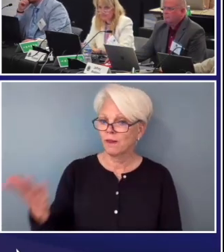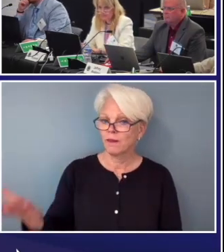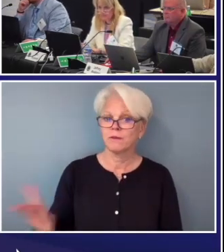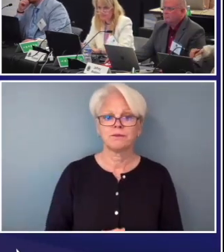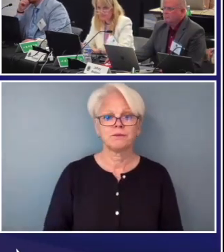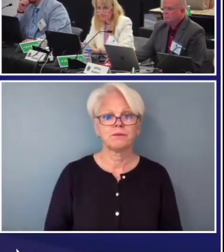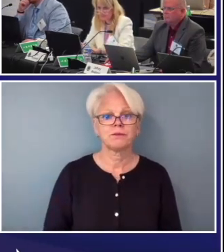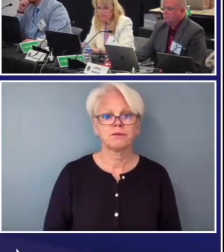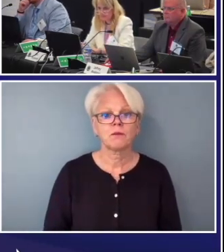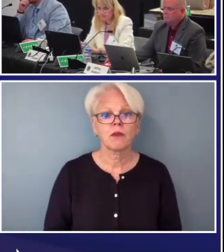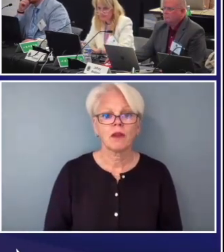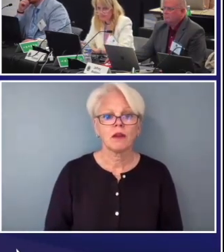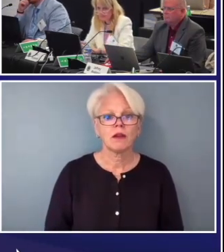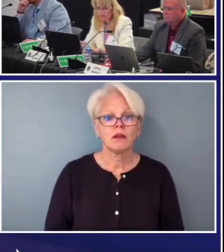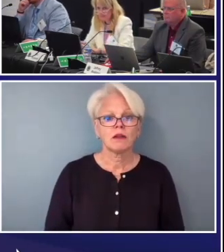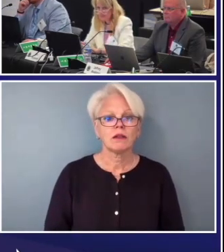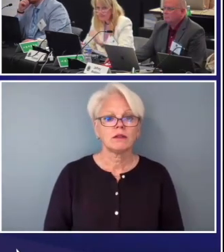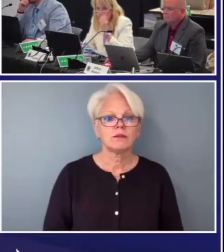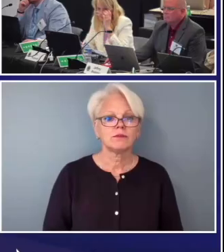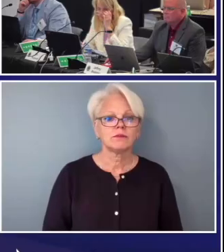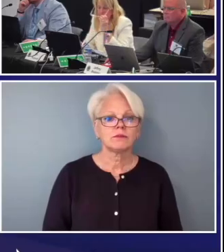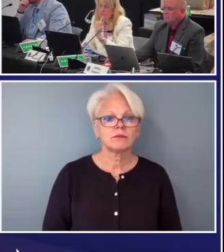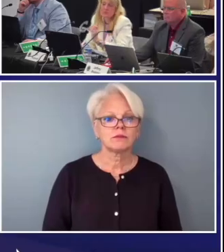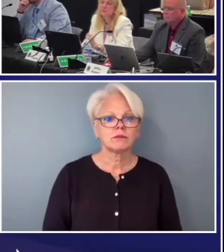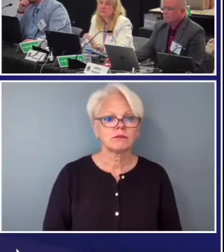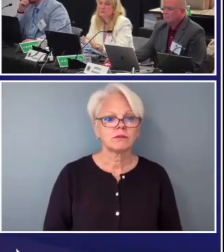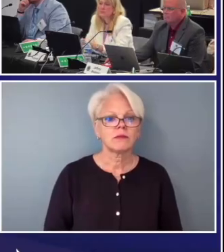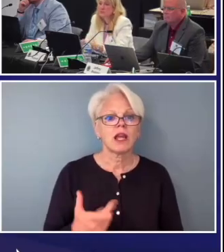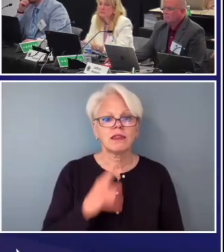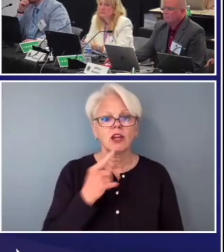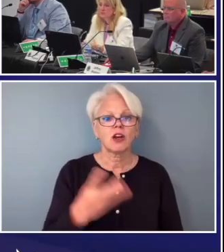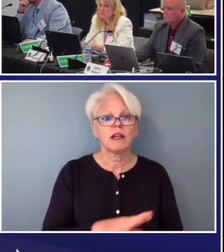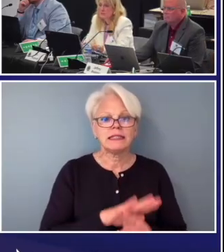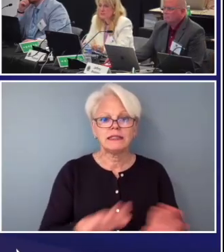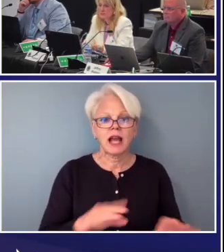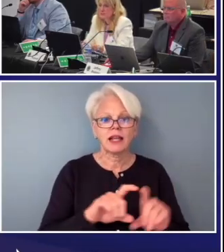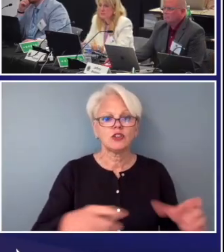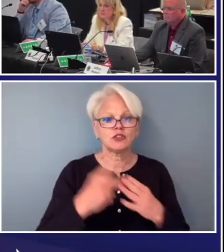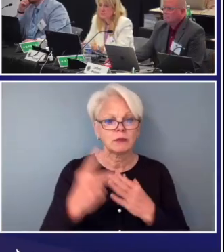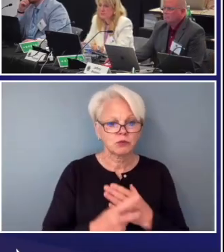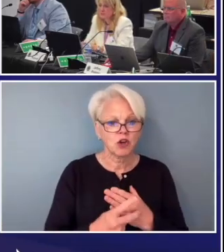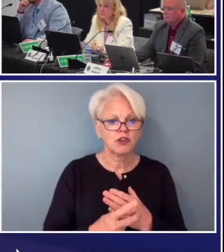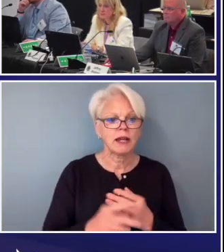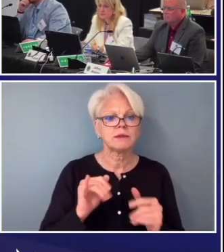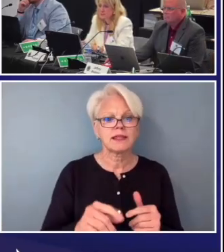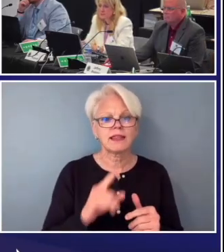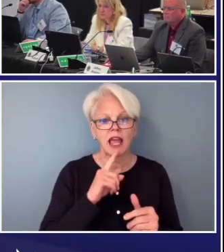Yeah, and and just, um, you know, there are a number of non-degree programs that, um, are being designed now to be stackable.